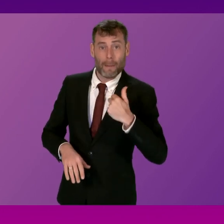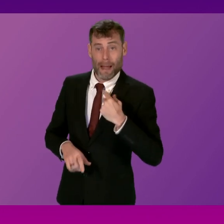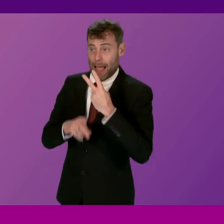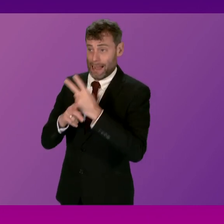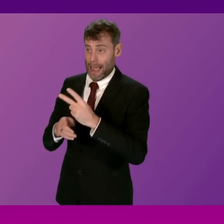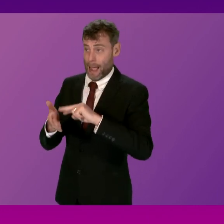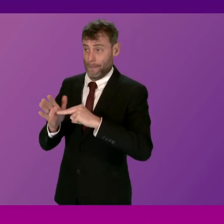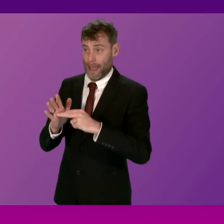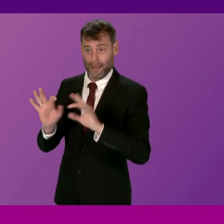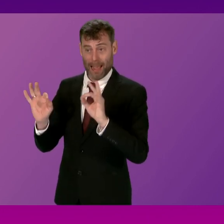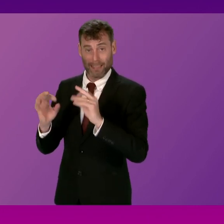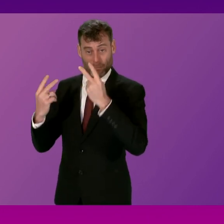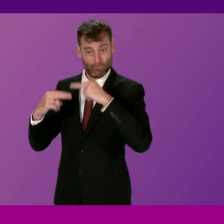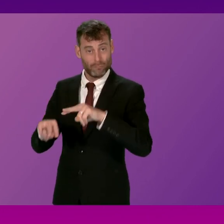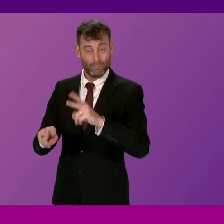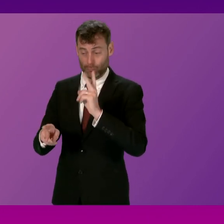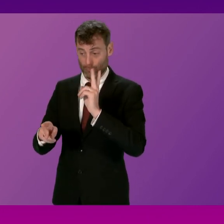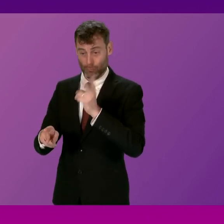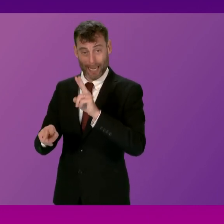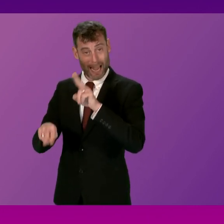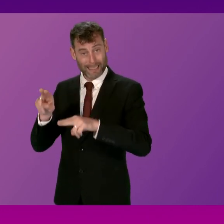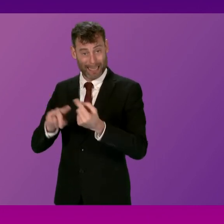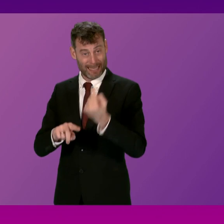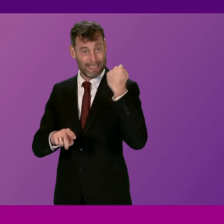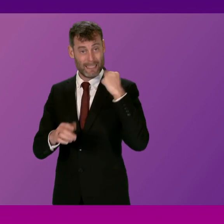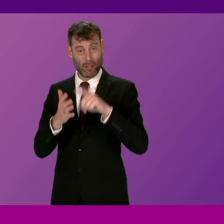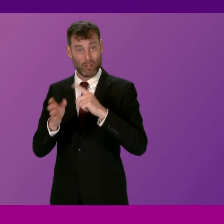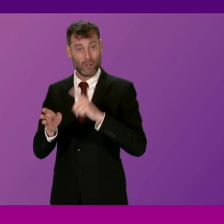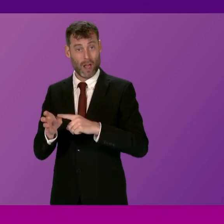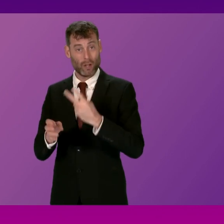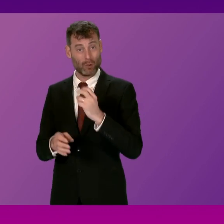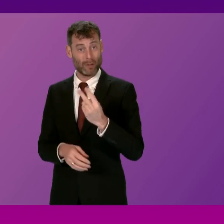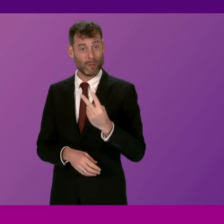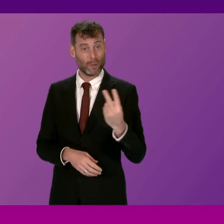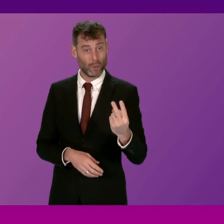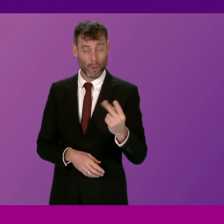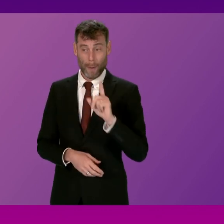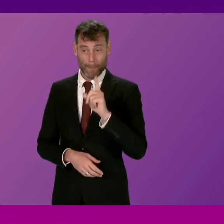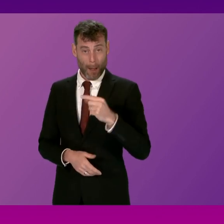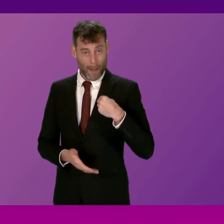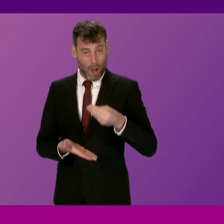since July 2022 and I have had many care changes. My care contribution has been increased by £42 a week. My increase with Working Tax Credit and PIP is £18.93 p/w.